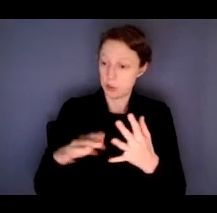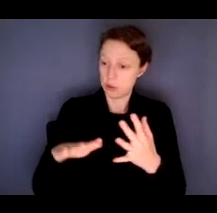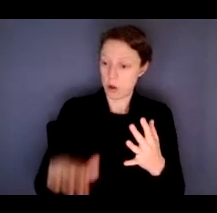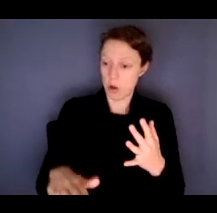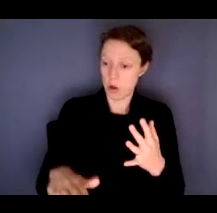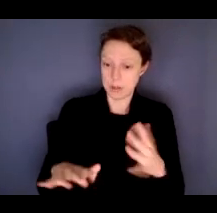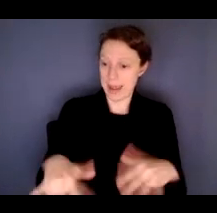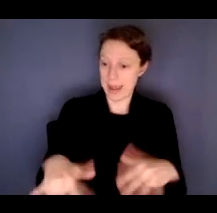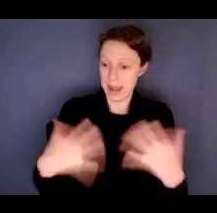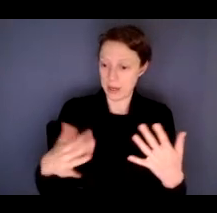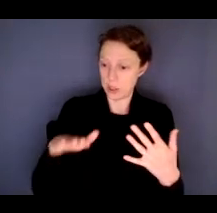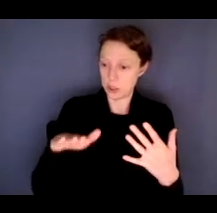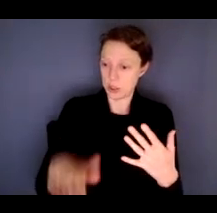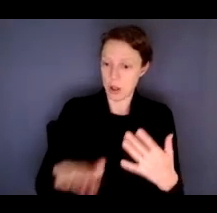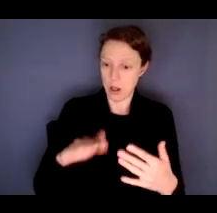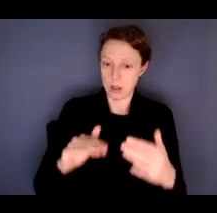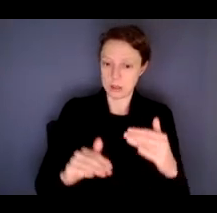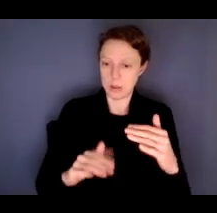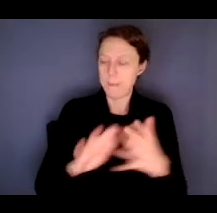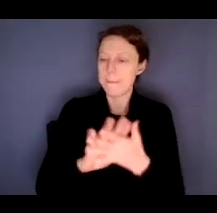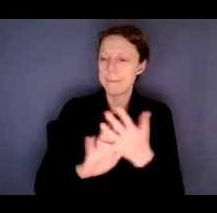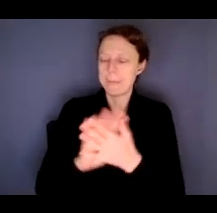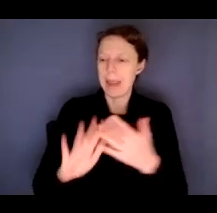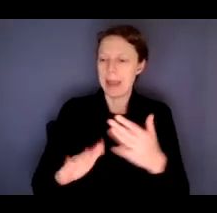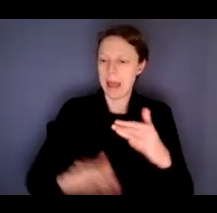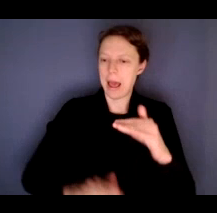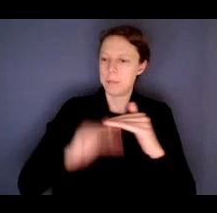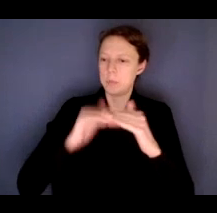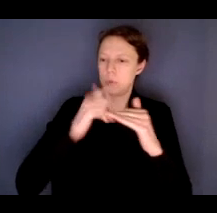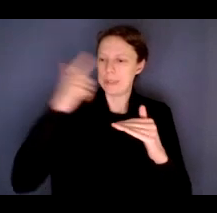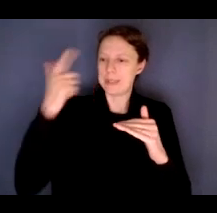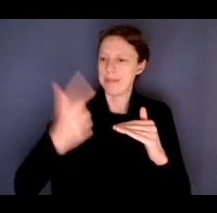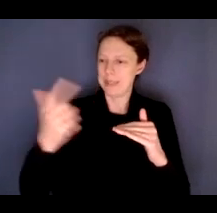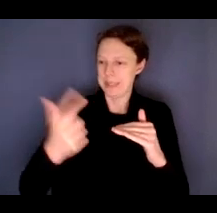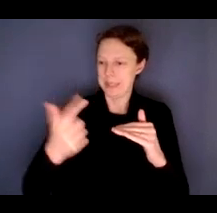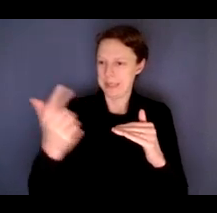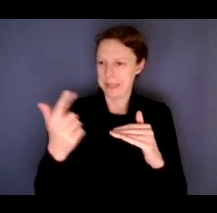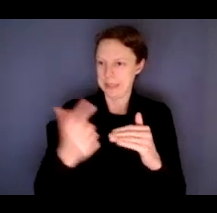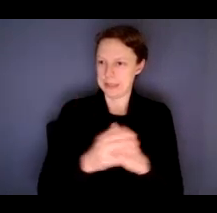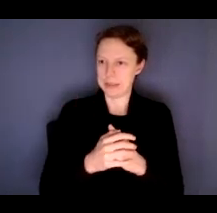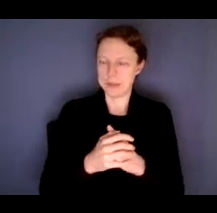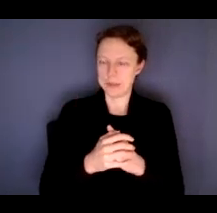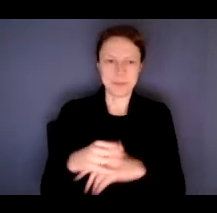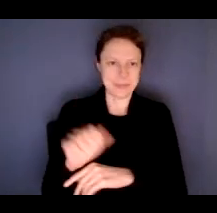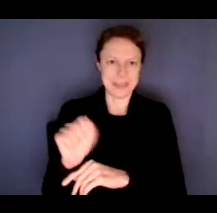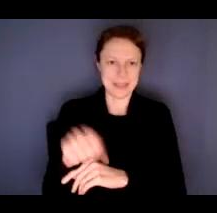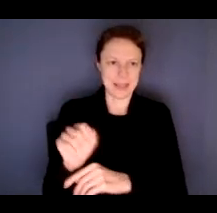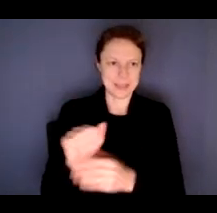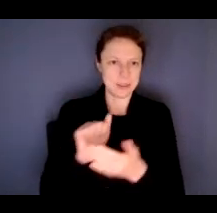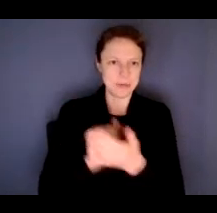including 17 years old? GEORGIA: Yes, that's my understanding. KATHERINE: Thank you.